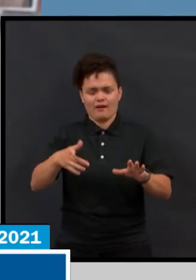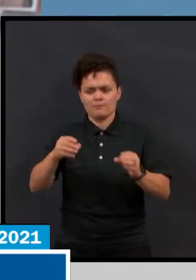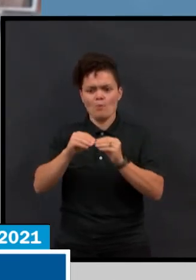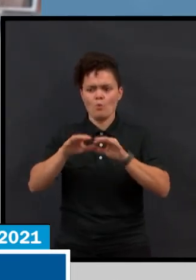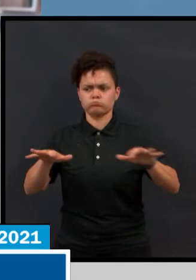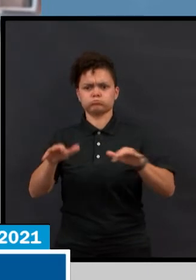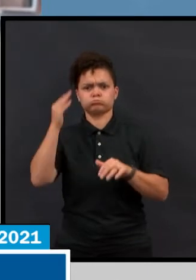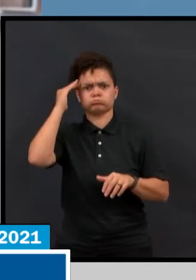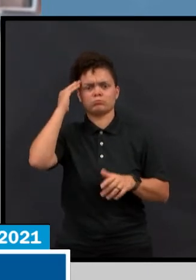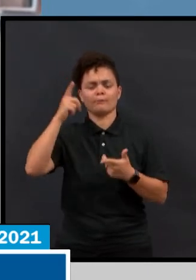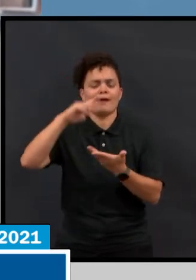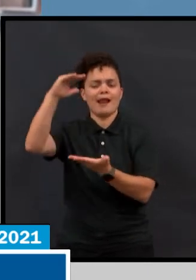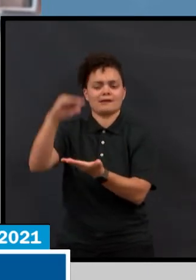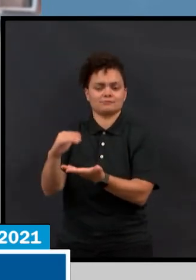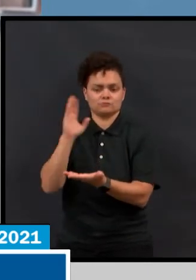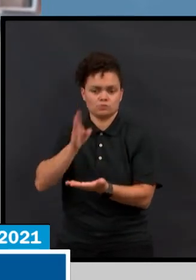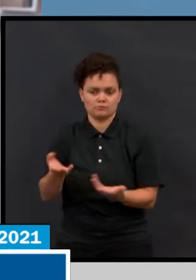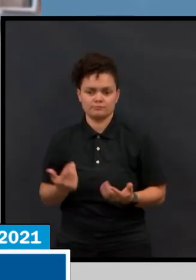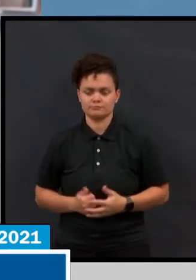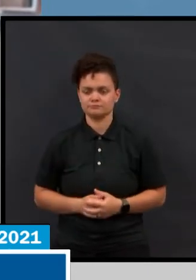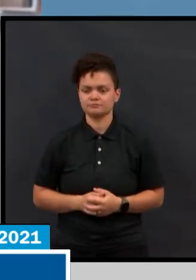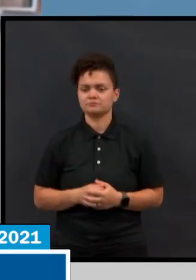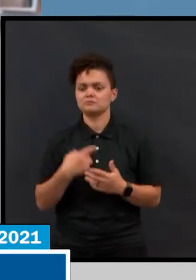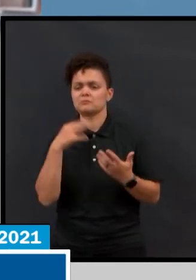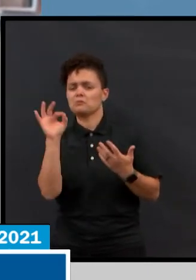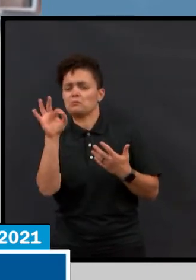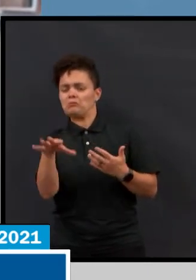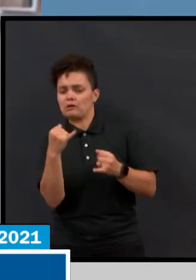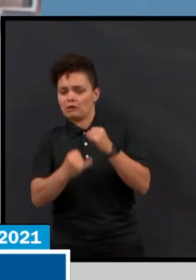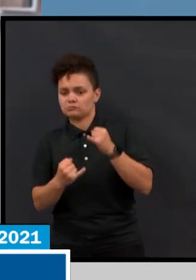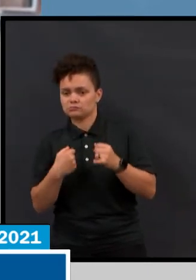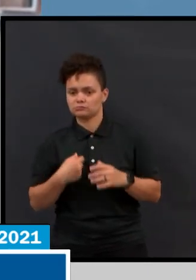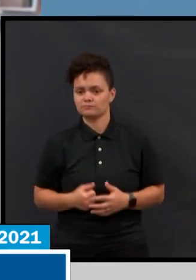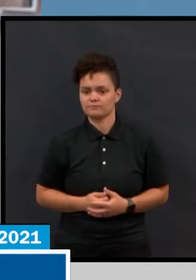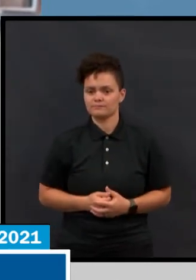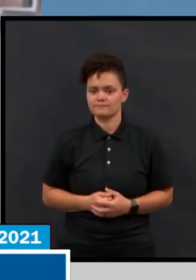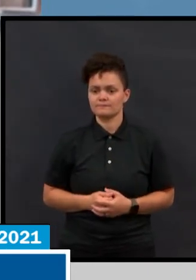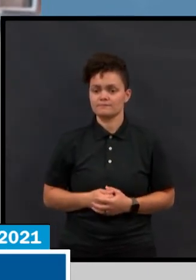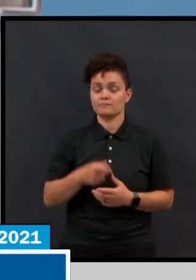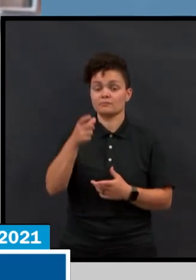and one last thing i'd like to say for those folks in central park in northfield in montbello